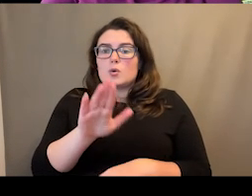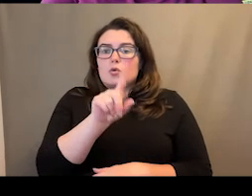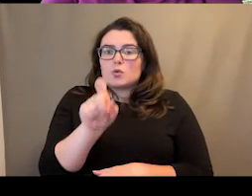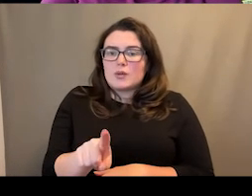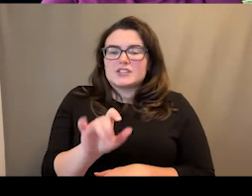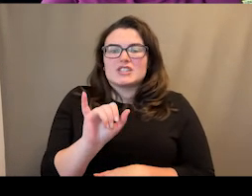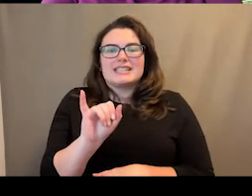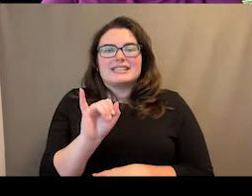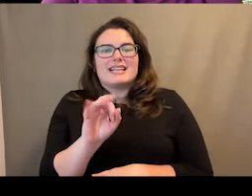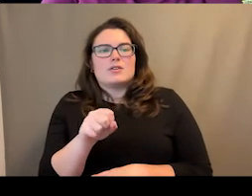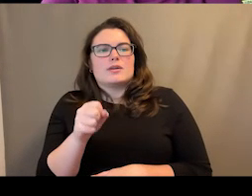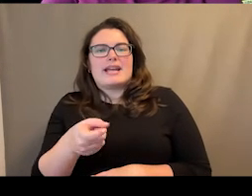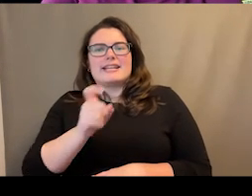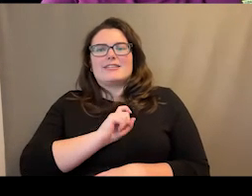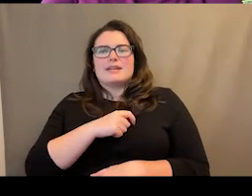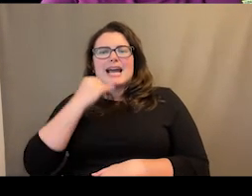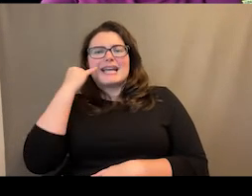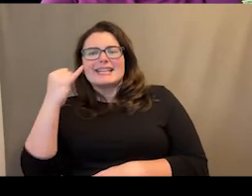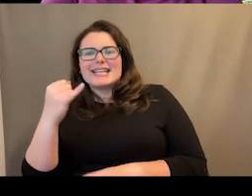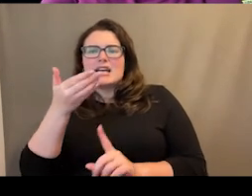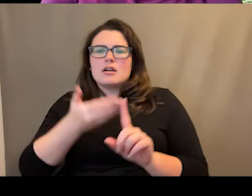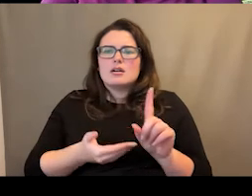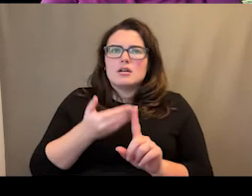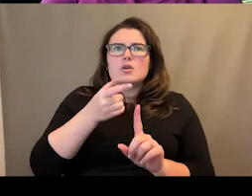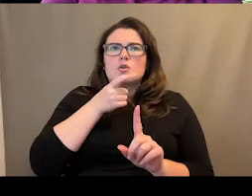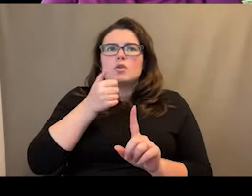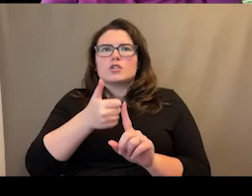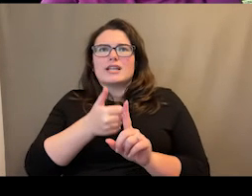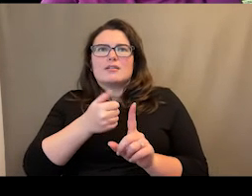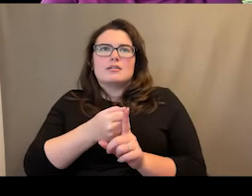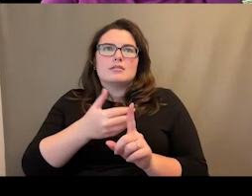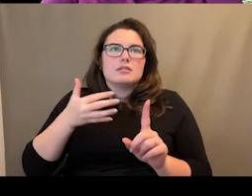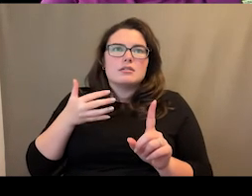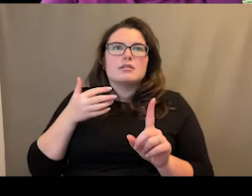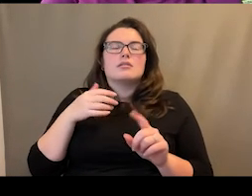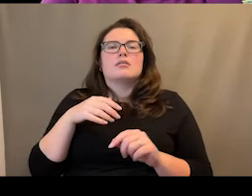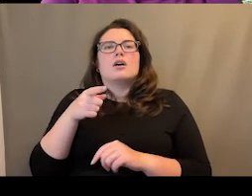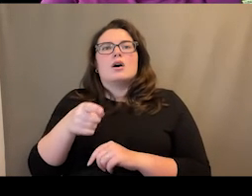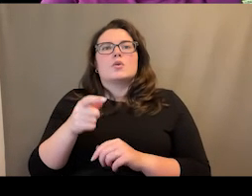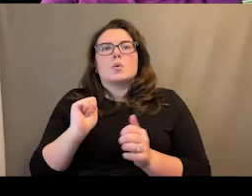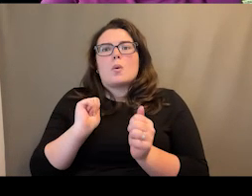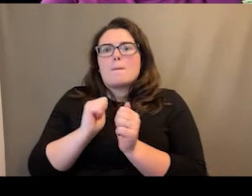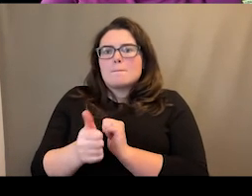who you are and what your role is. Are you a post doctoral student? Are you a graduate student?